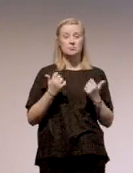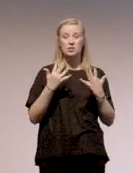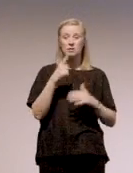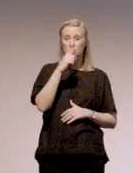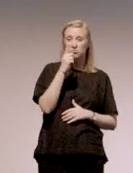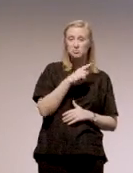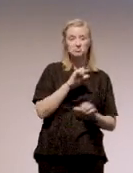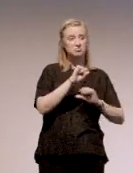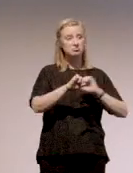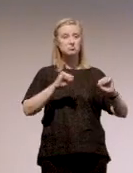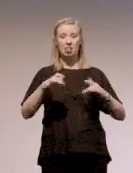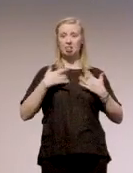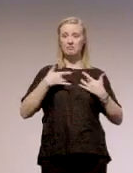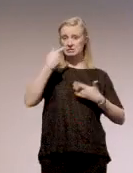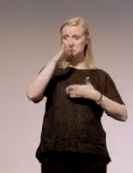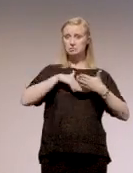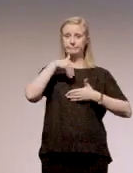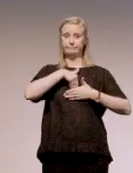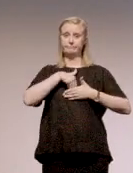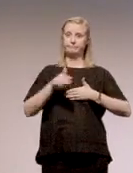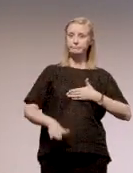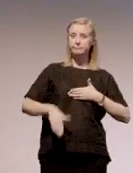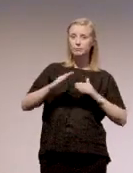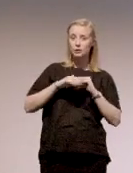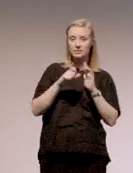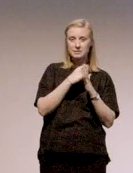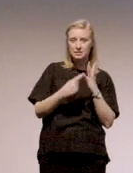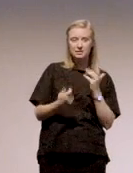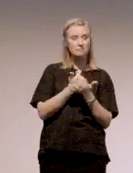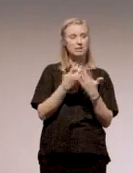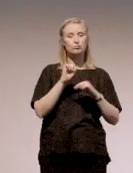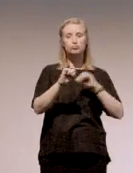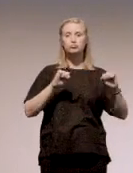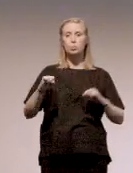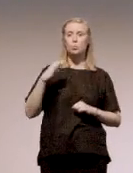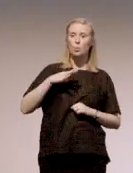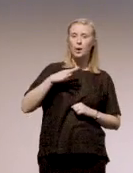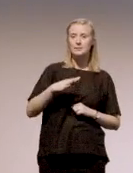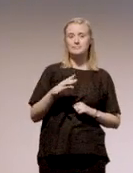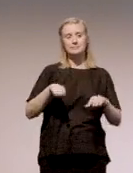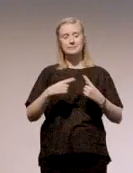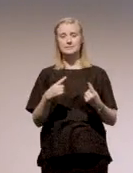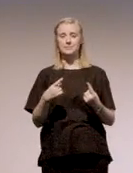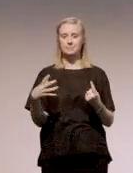experiences when it comes to disability and lots of requirements and needs when it comes to inclusion and online accessibility.